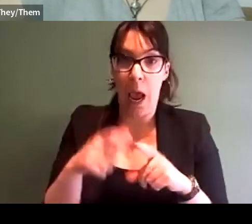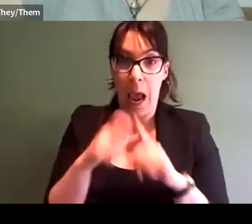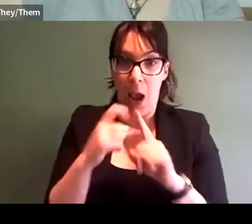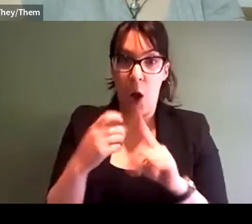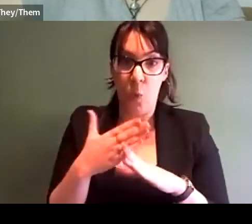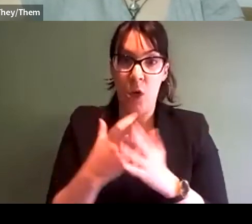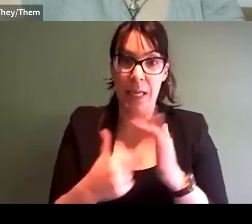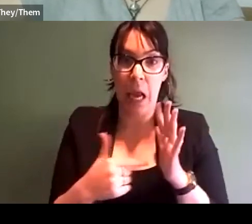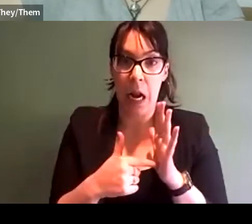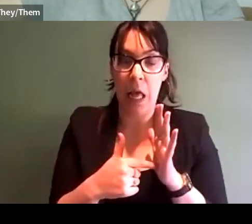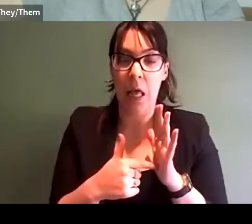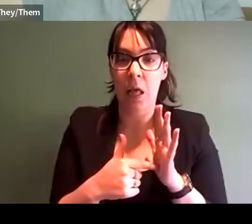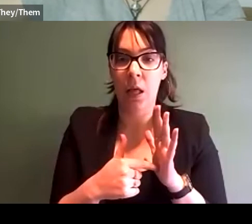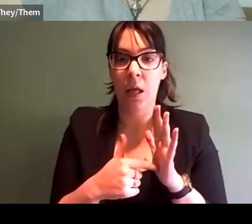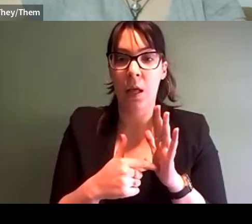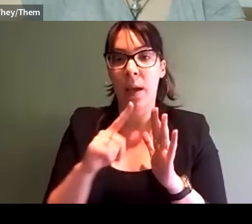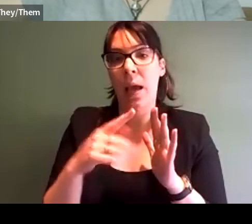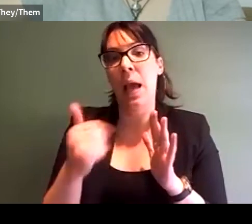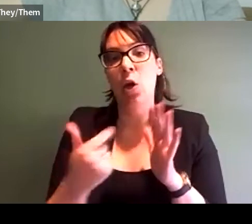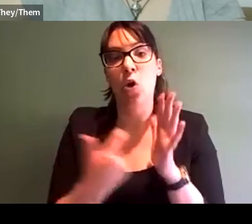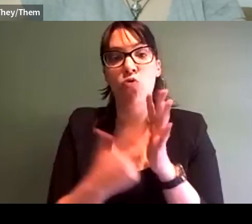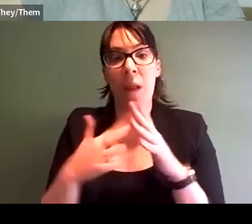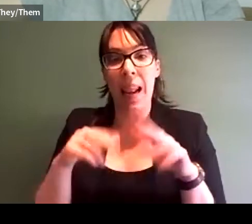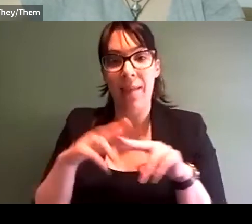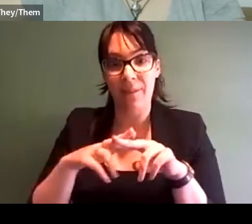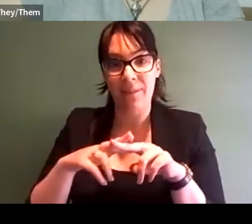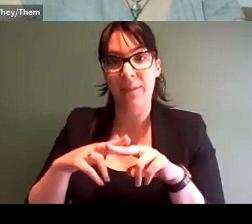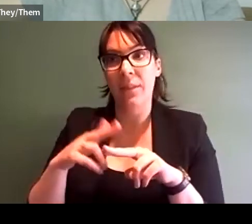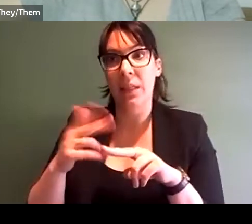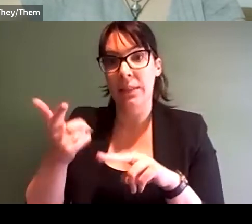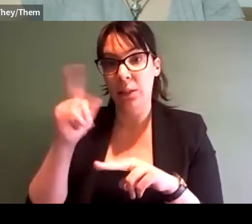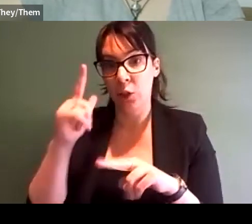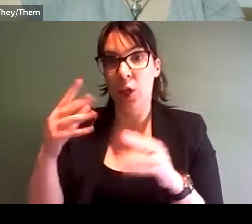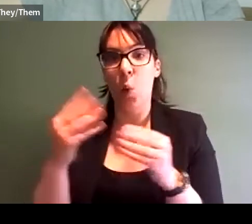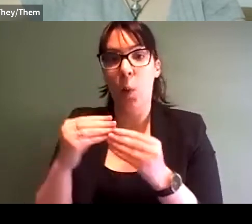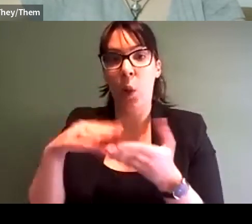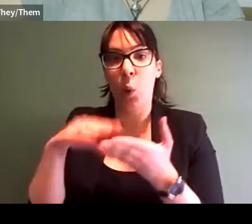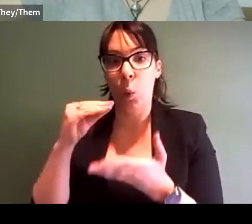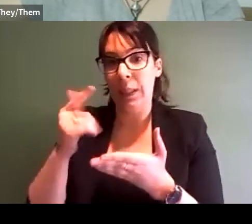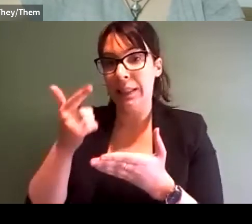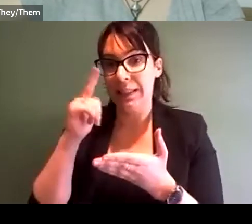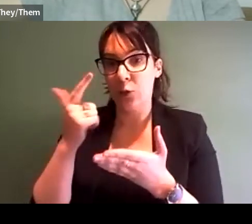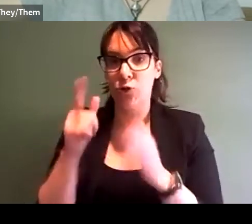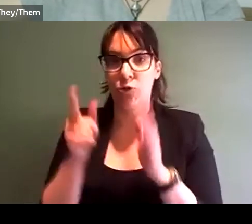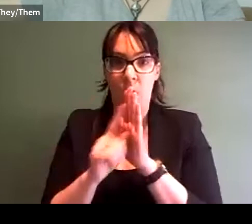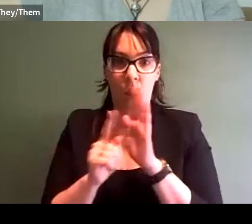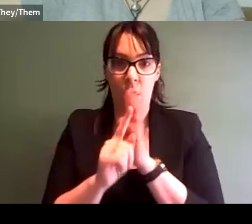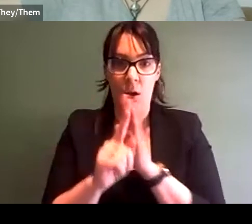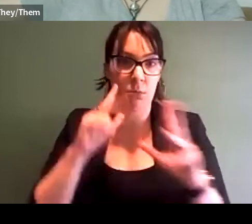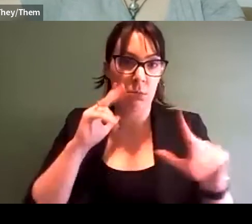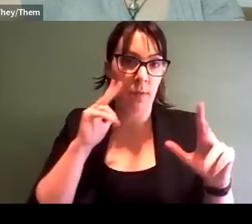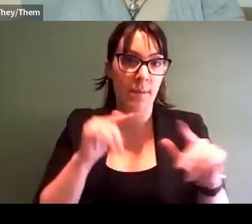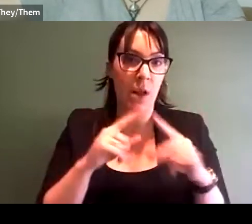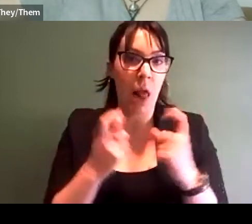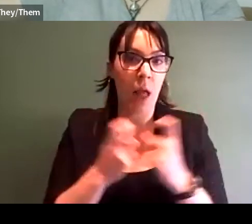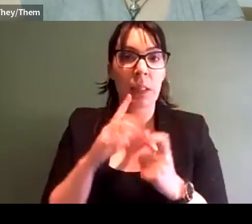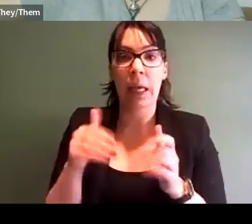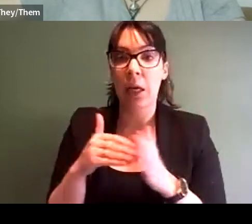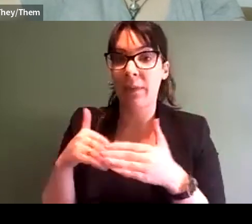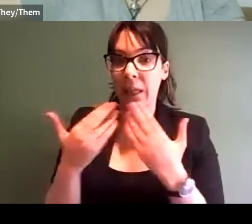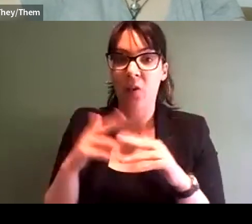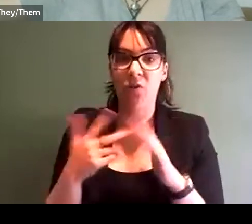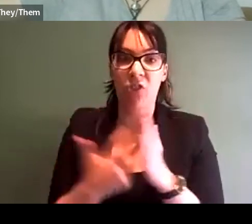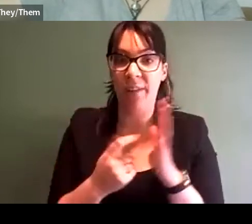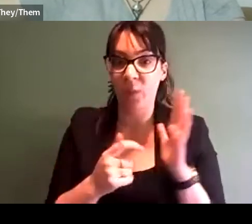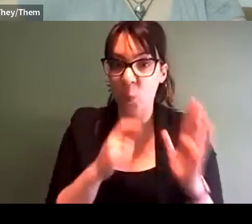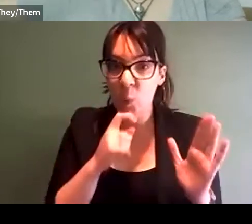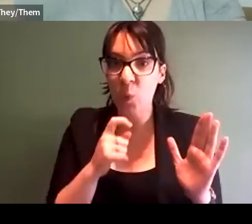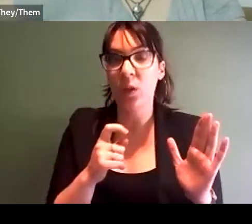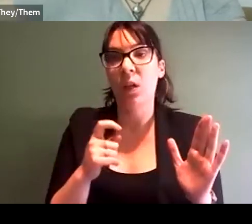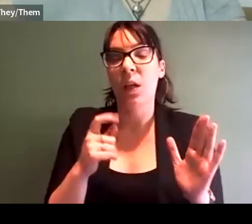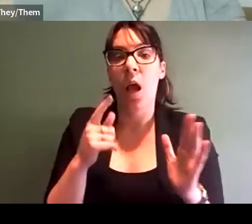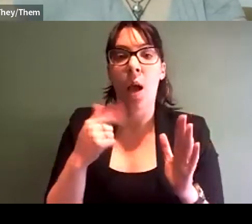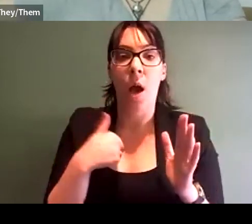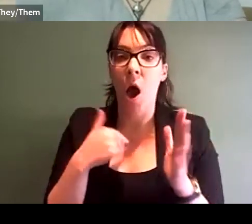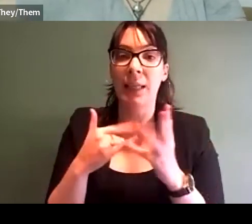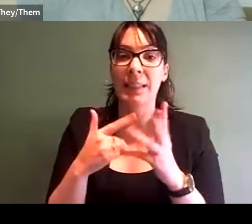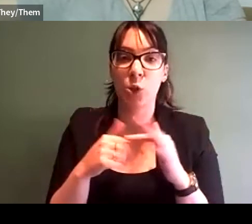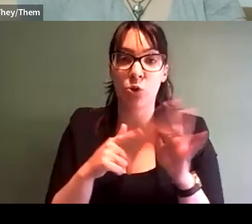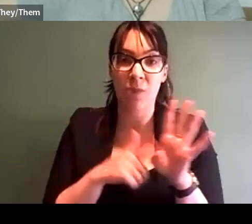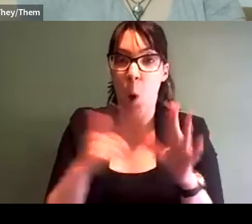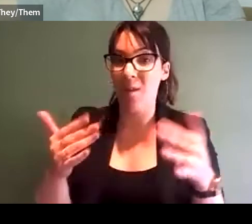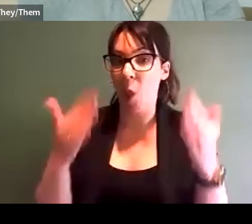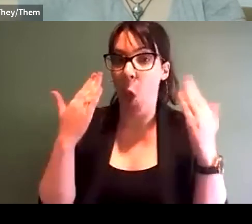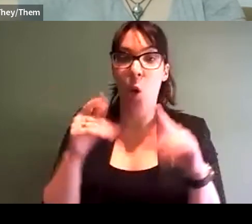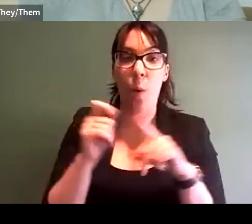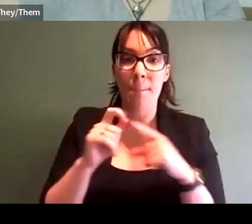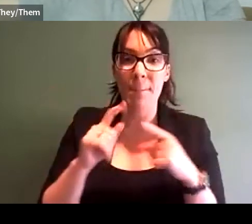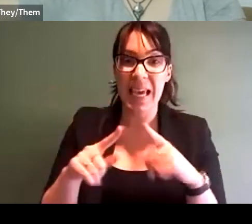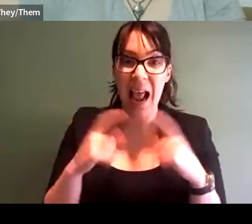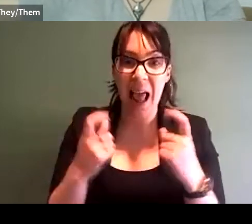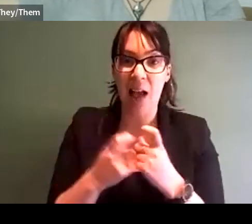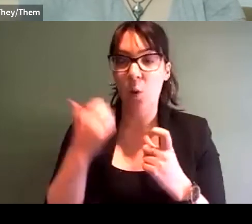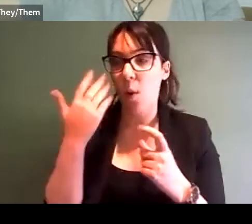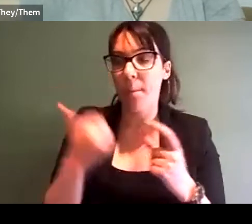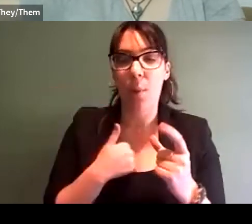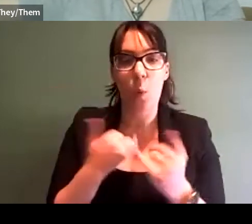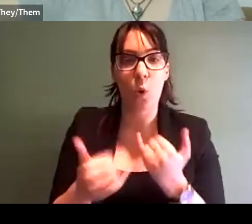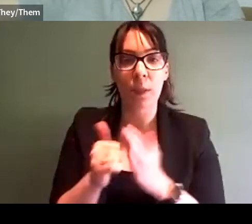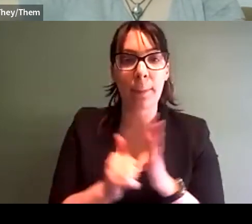stuff but this was on a sorry so it was a relief teacher, but it was a student teacher taking control of us. And this was like the end of the day on a Friday sensory overload had enough, it was PHP was always my worst subject.